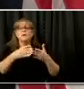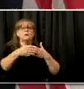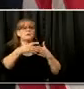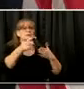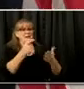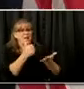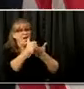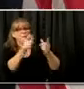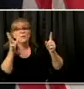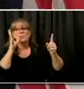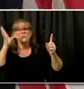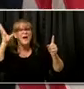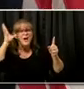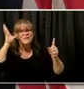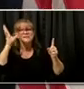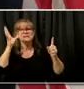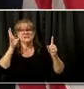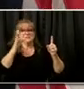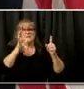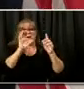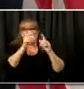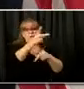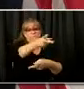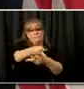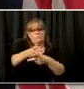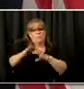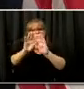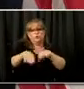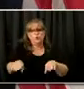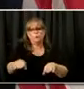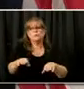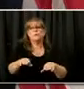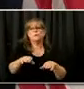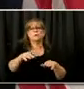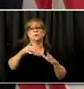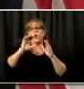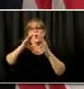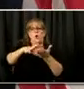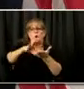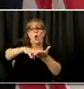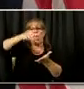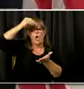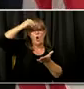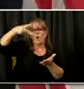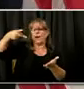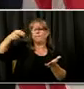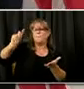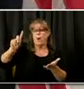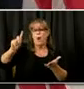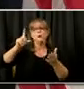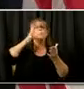across our state both formally through school districts and informally on their own so i also